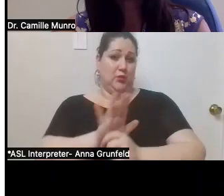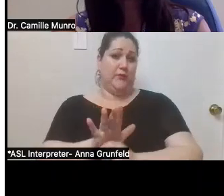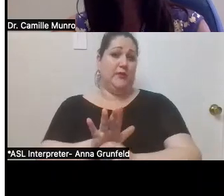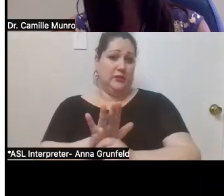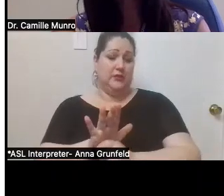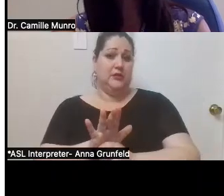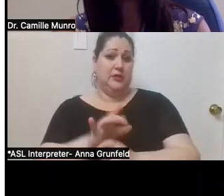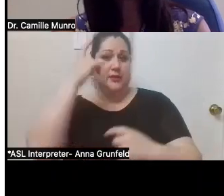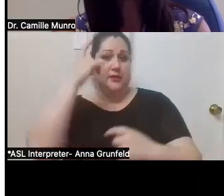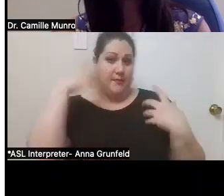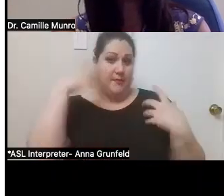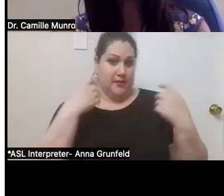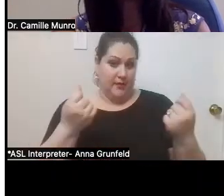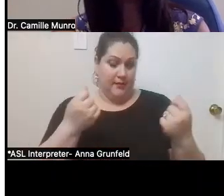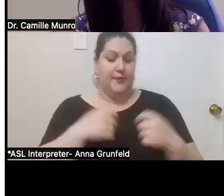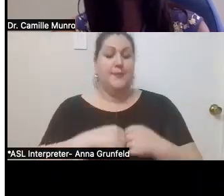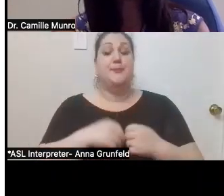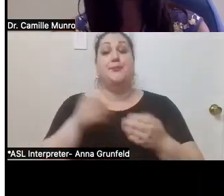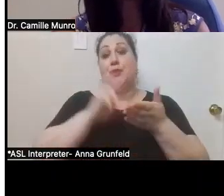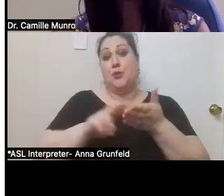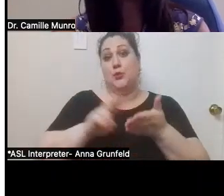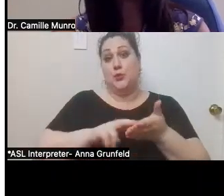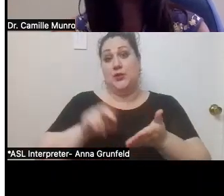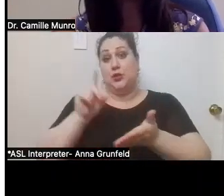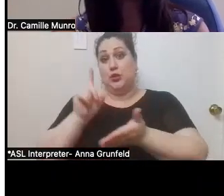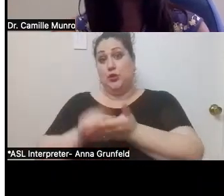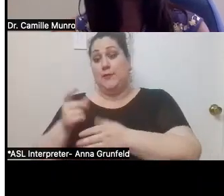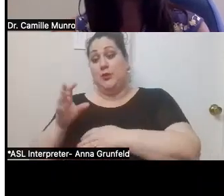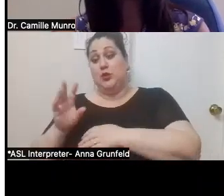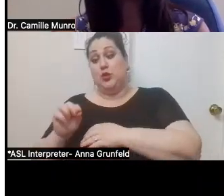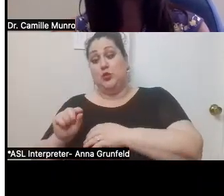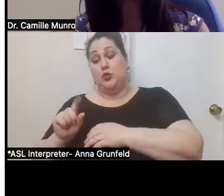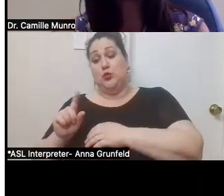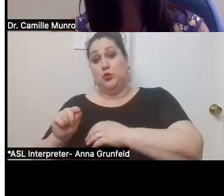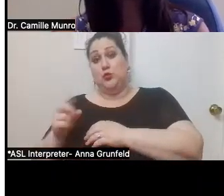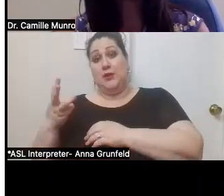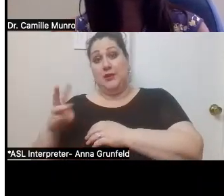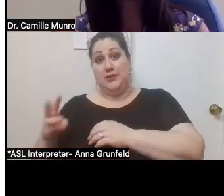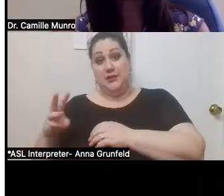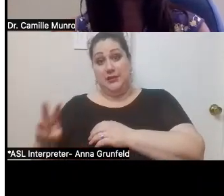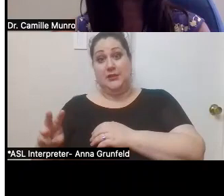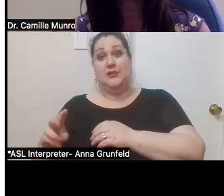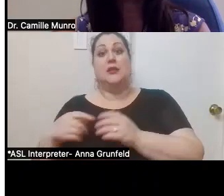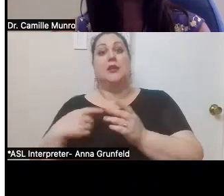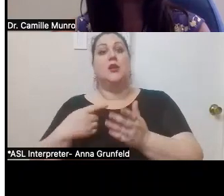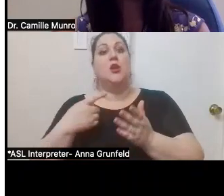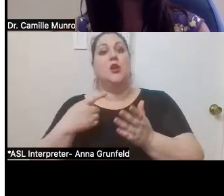Research published in 2016 in JAMA assessed the prevalence of disabilities among medical